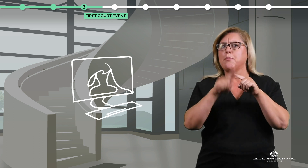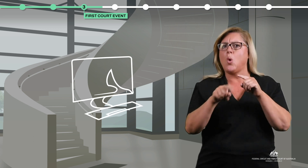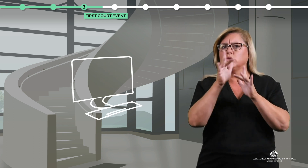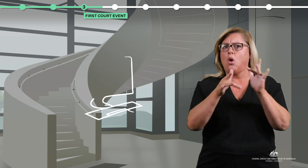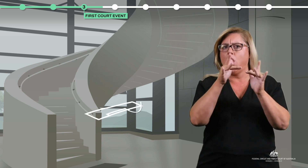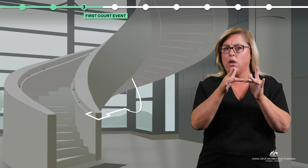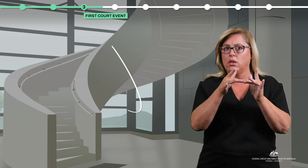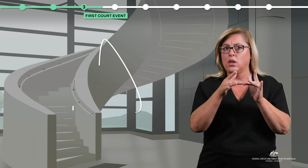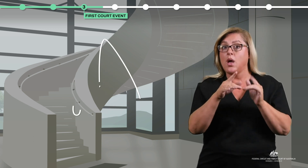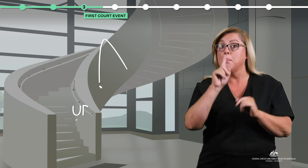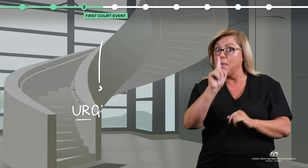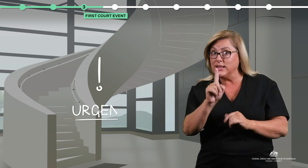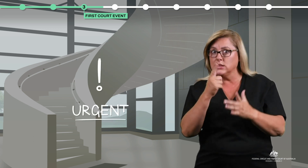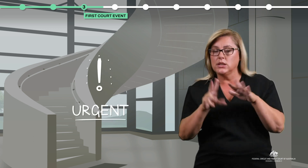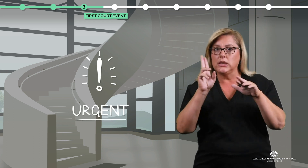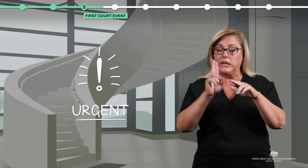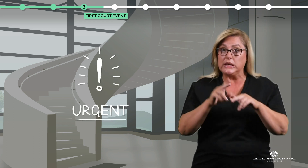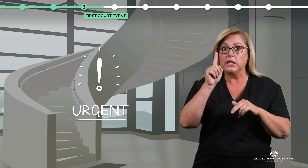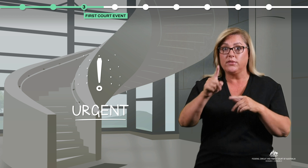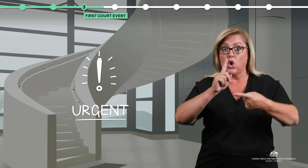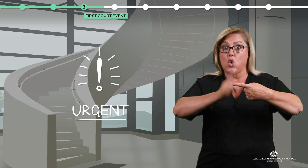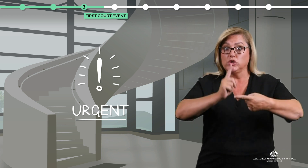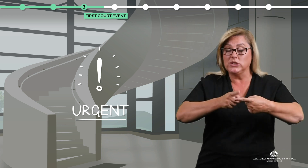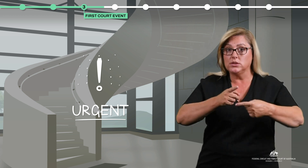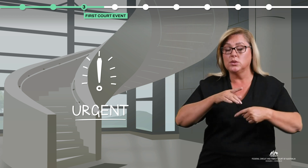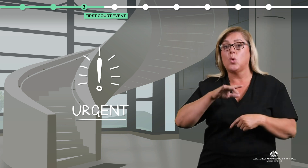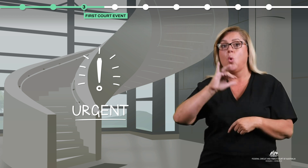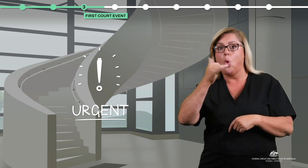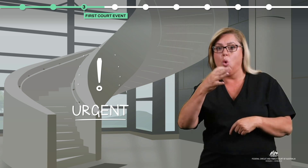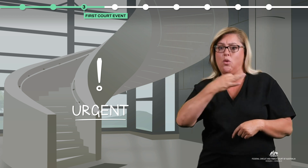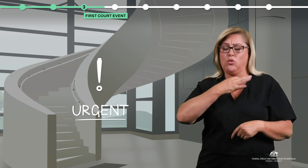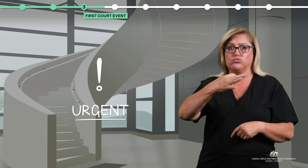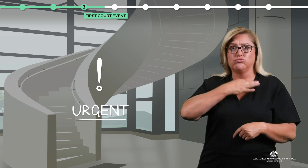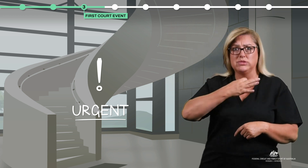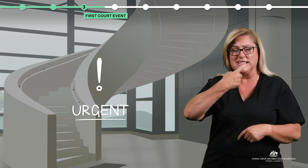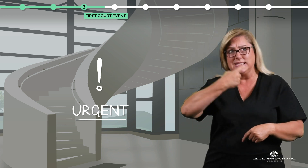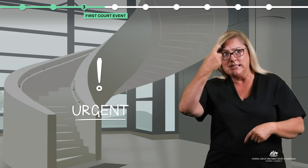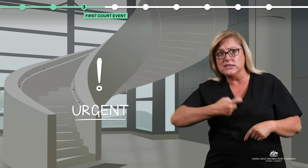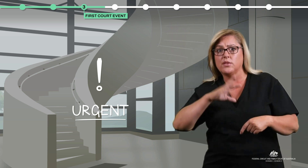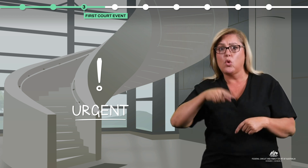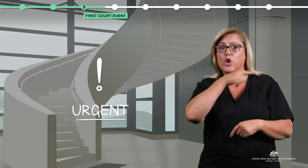However, if your case is urgent or there is a serious risk of harm to you or your child,